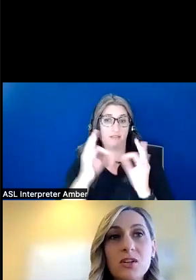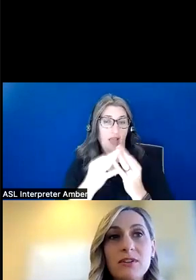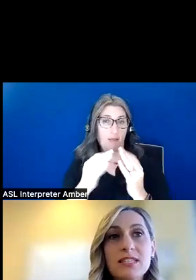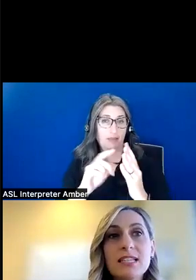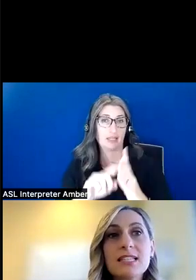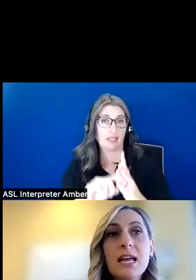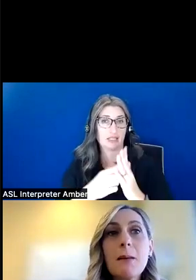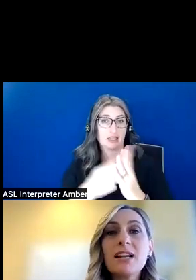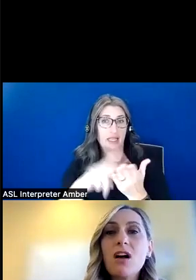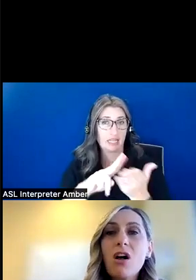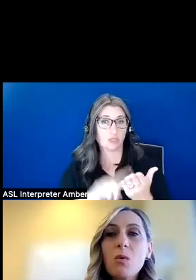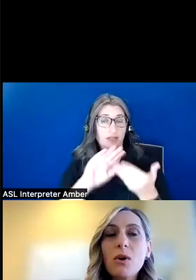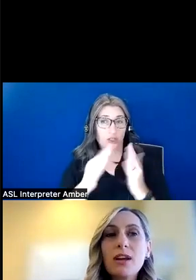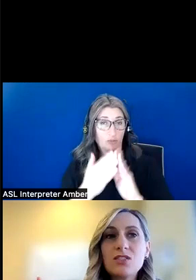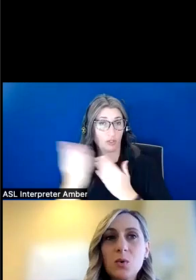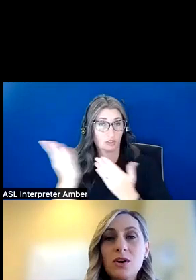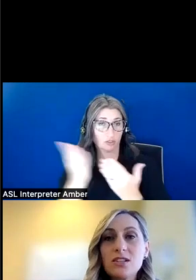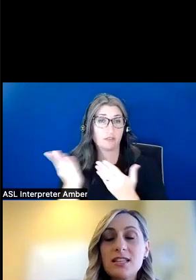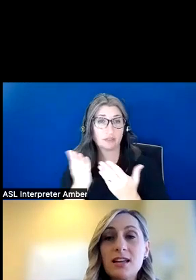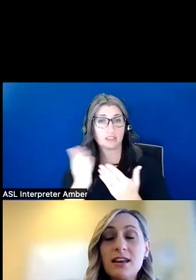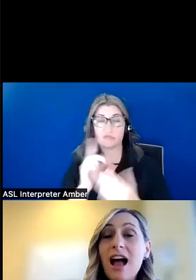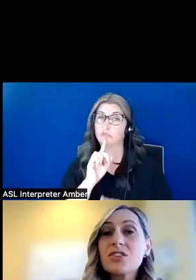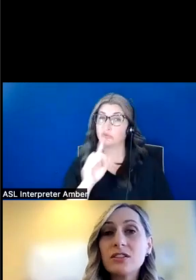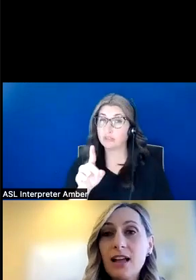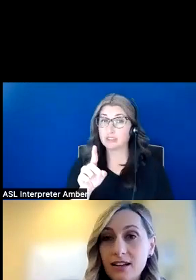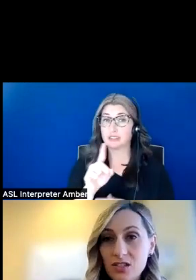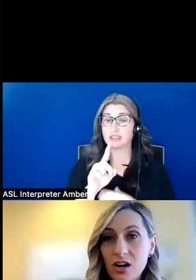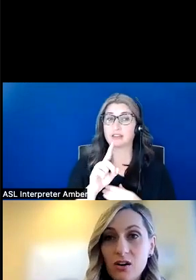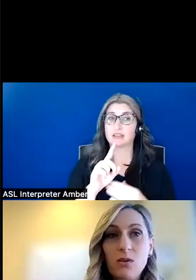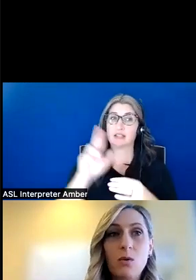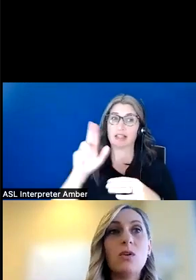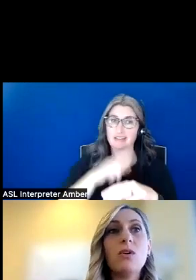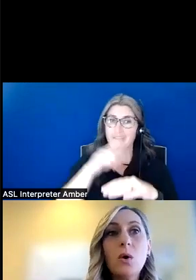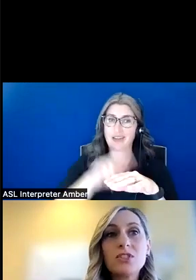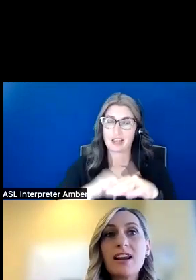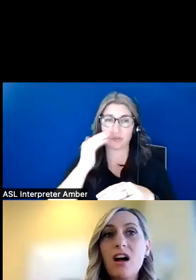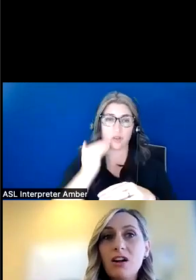services, but it's all working towards the national Head Start goal, which is that all